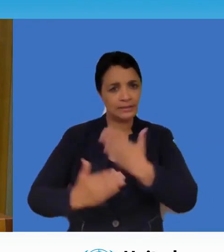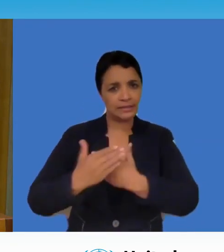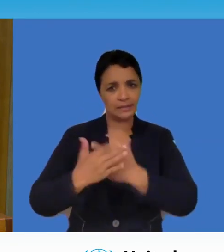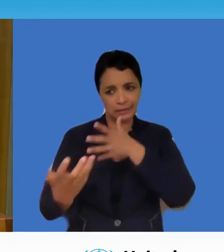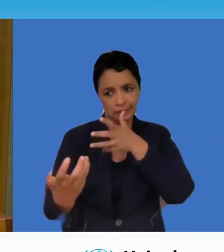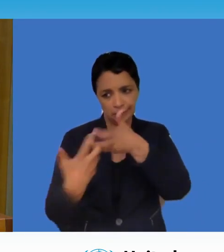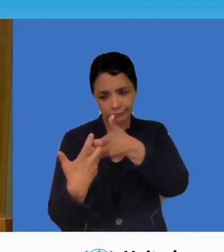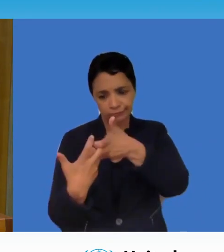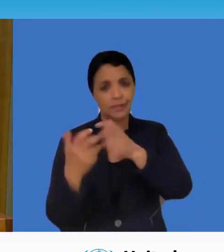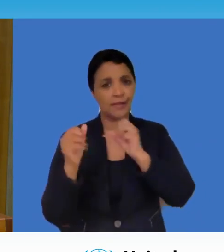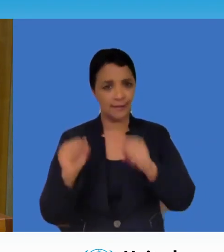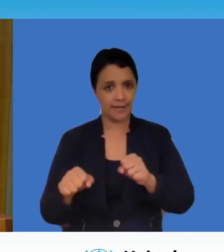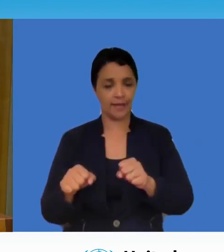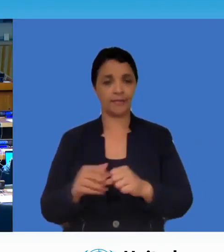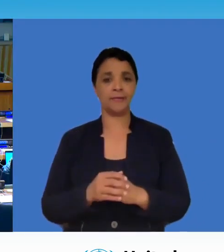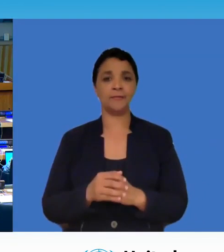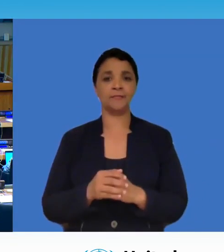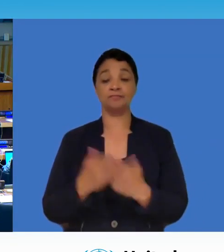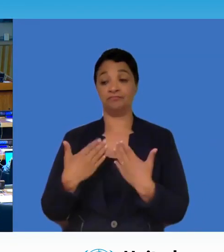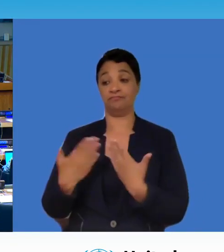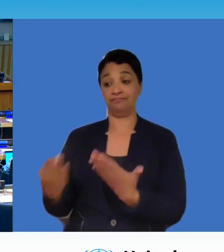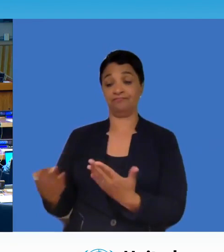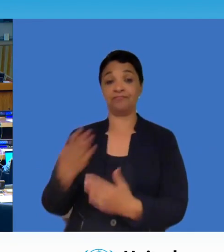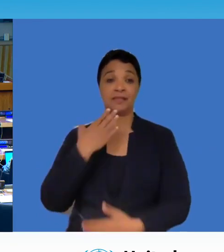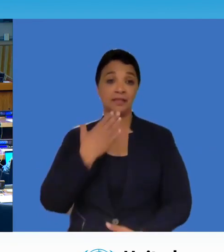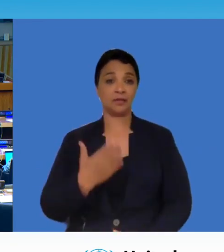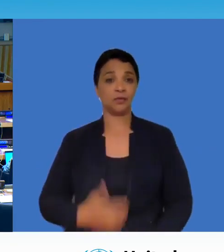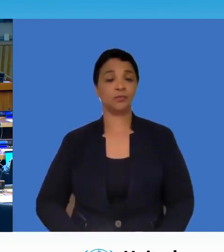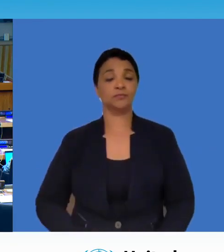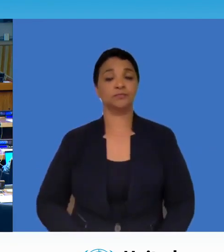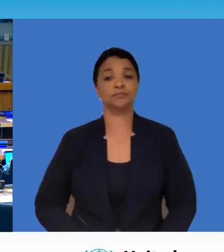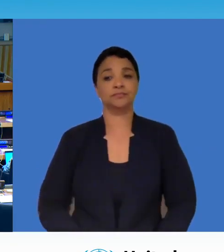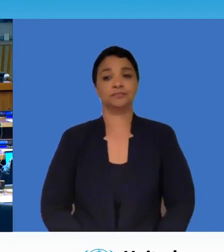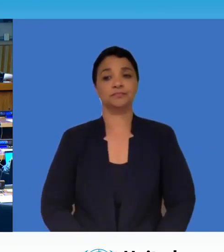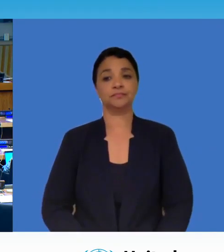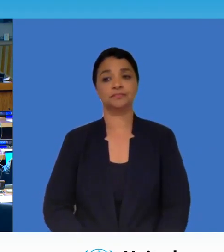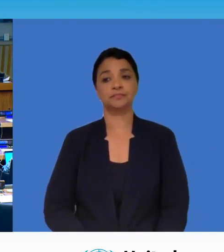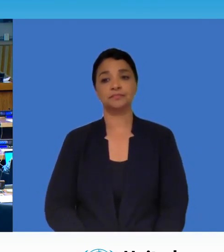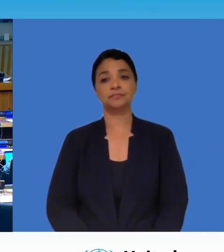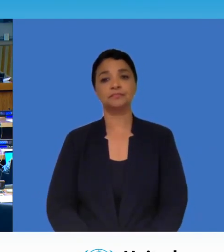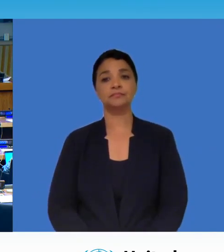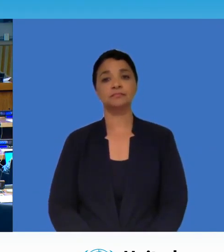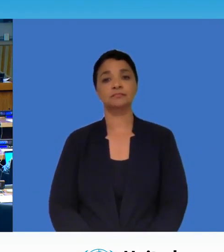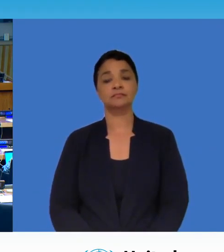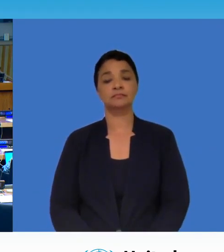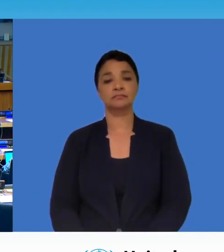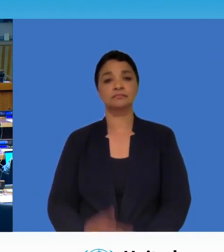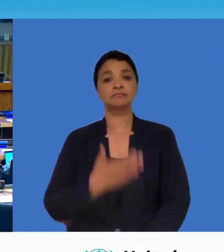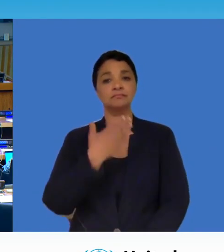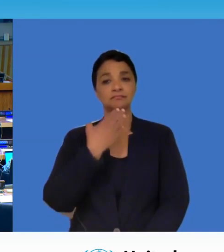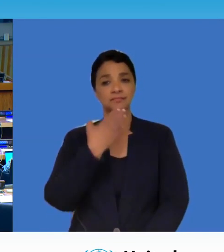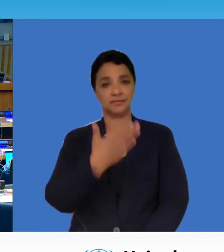how to work with persons with disabilities um Excellency over to you thank you very much I thank